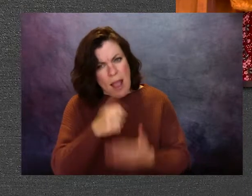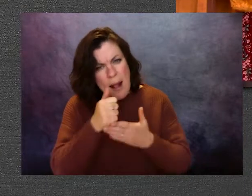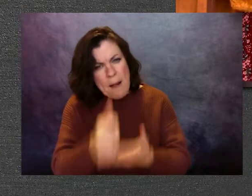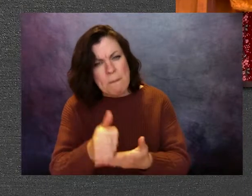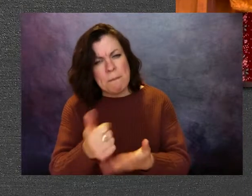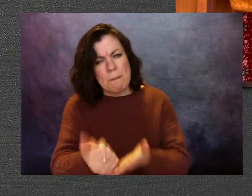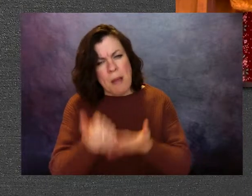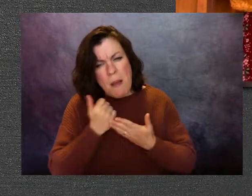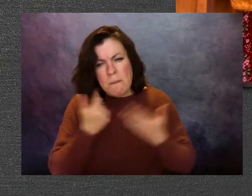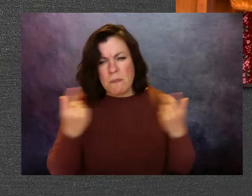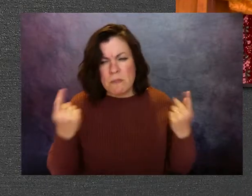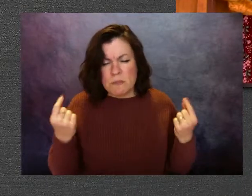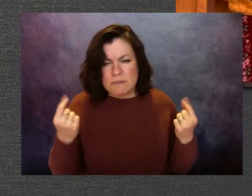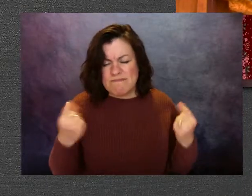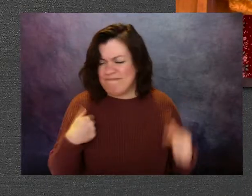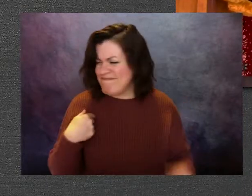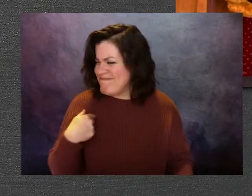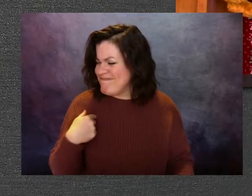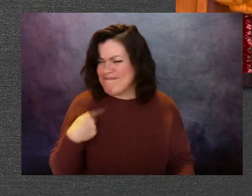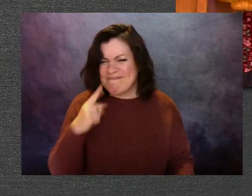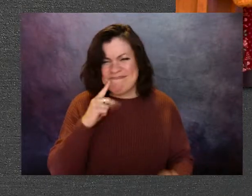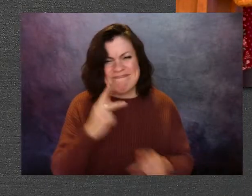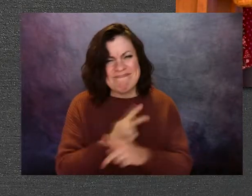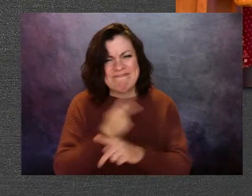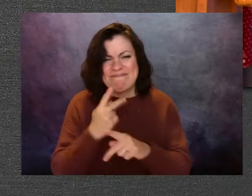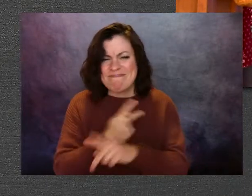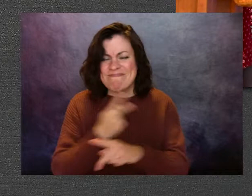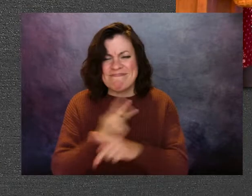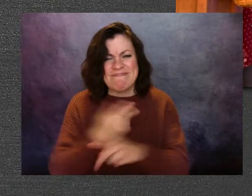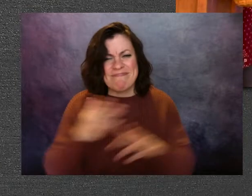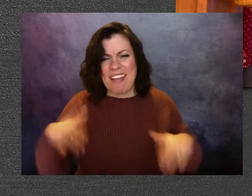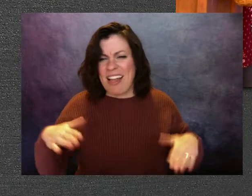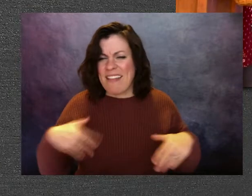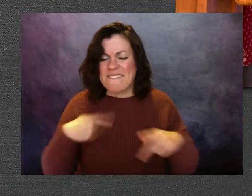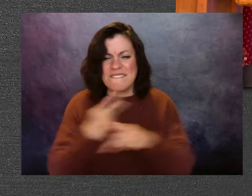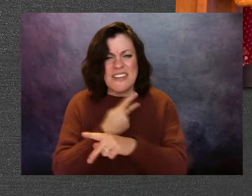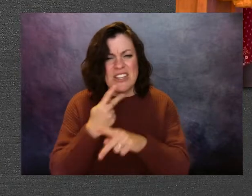I just I'm stuck on this one friends I need your help. Let's go to our next clue.